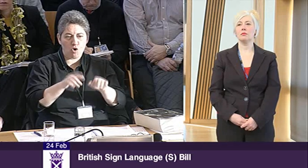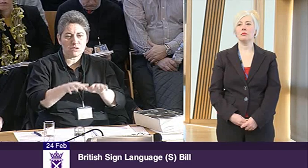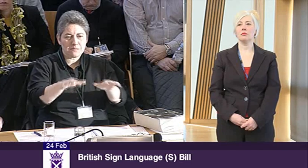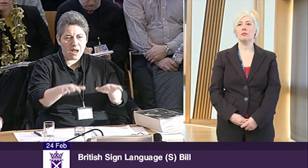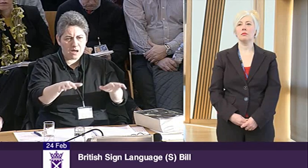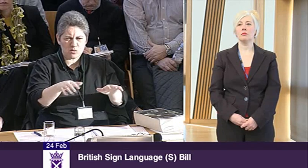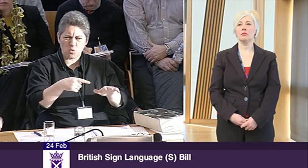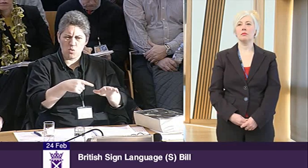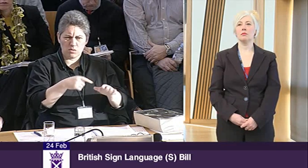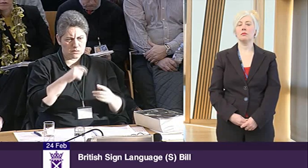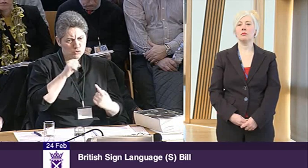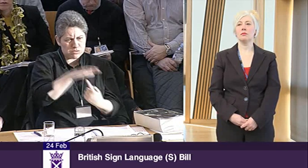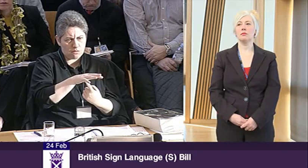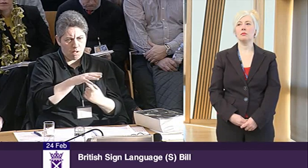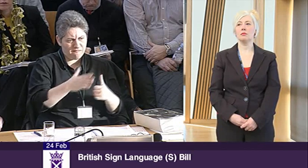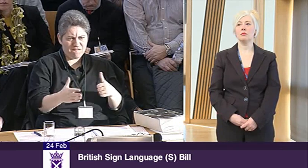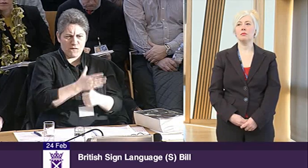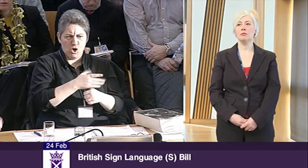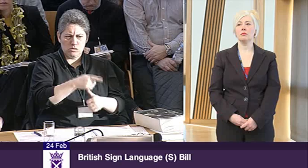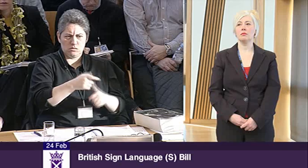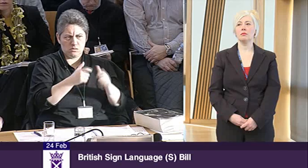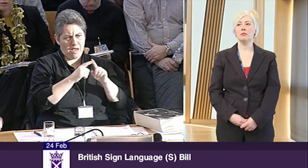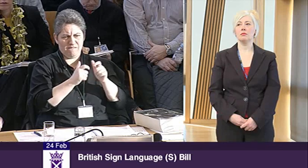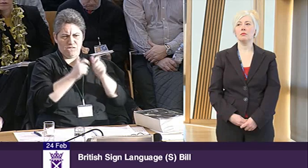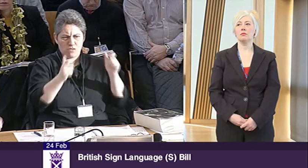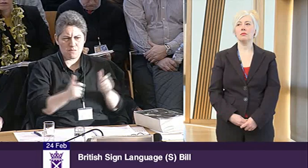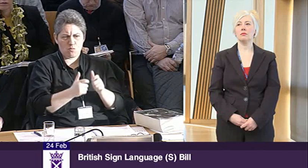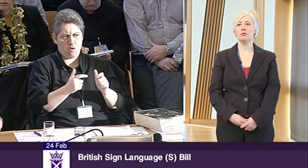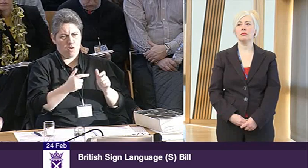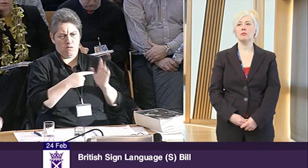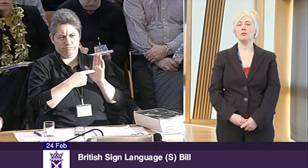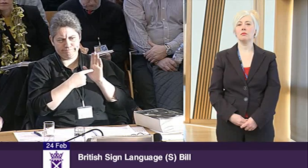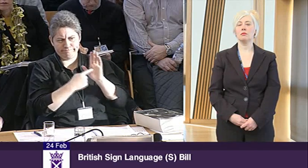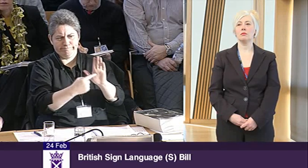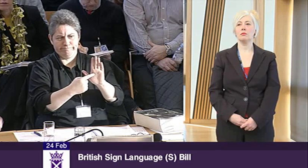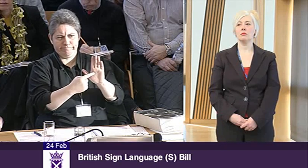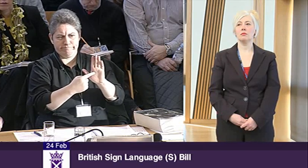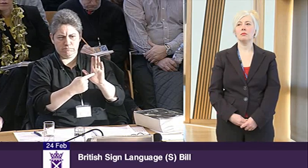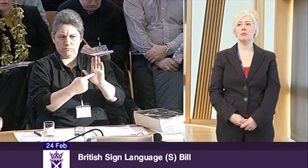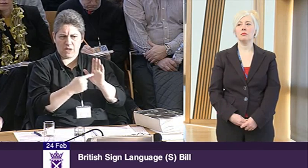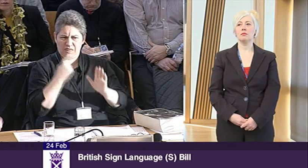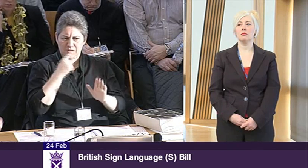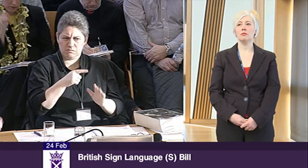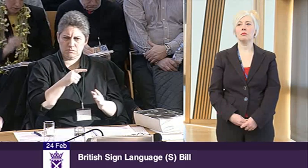on. I hope that the national plan will cascade down to local authorities, but we need a framework